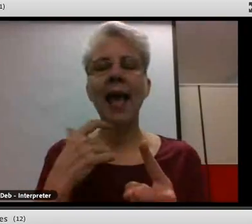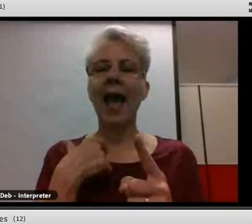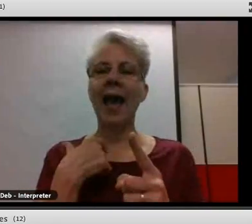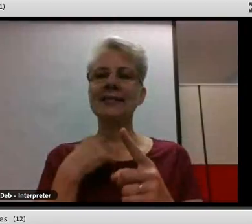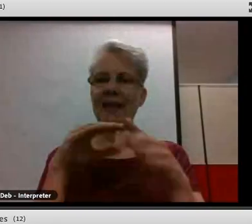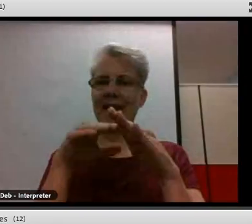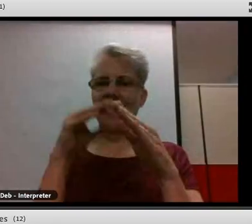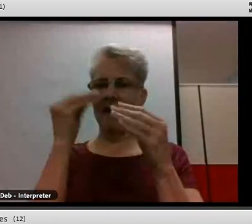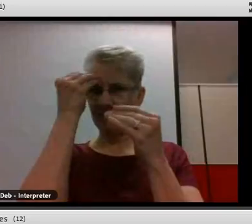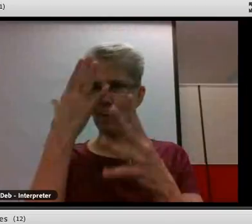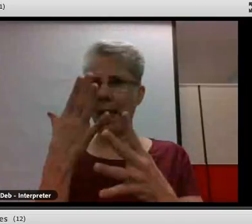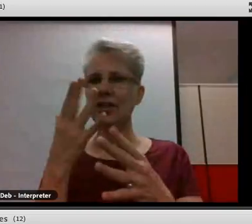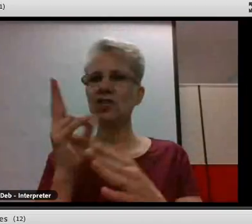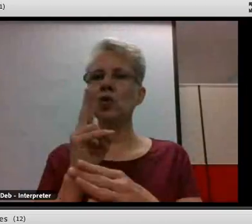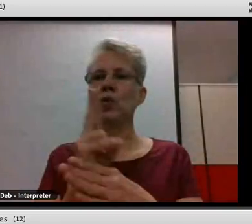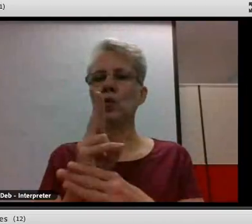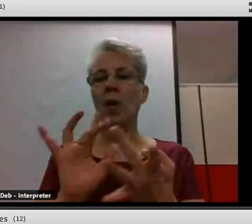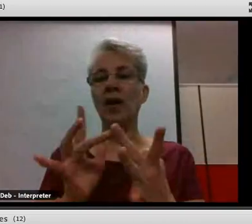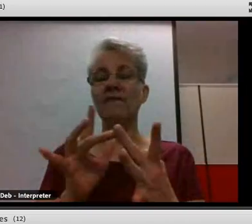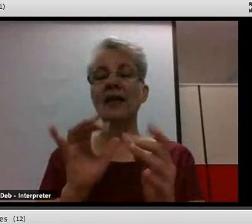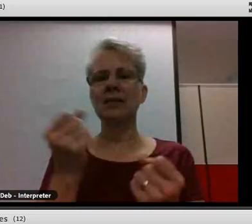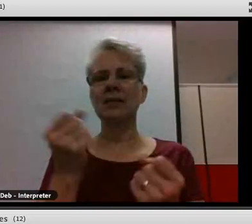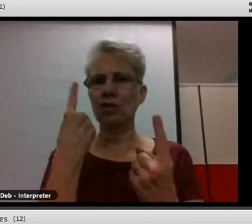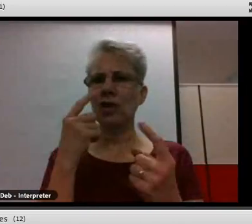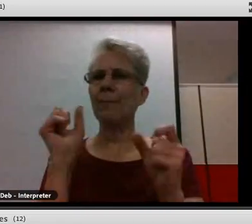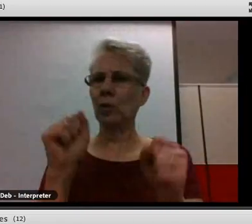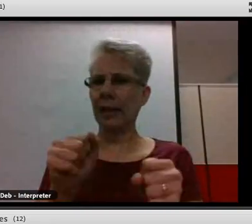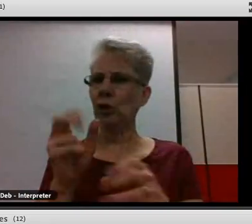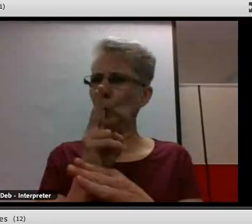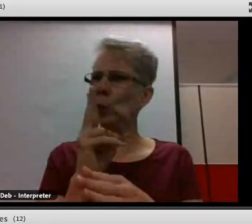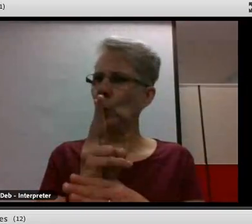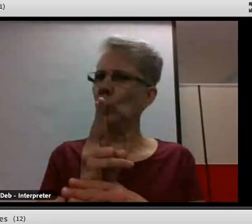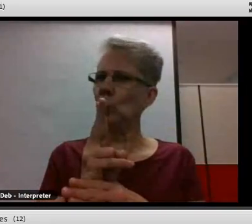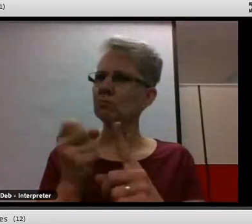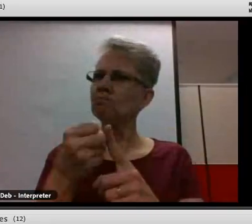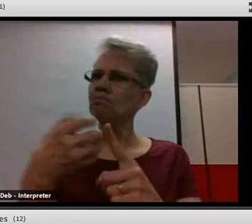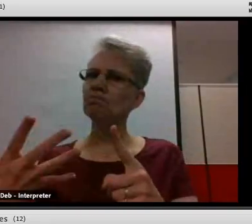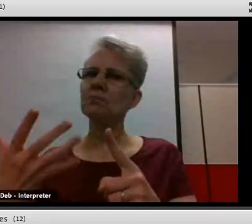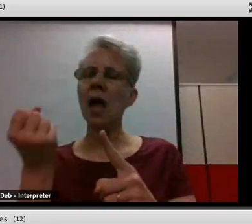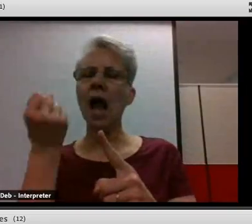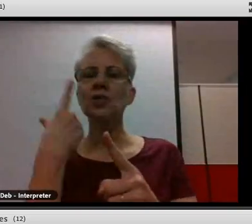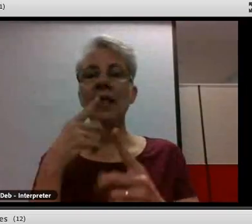And they have a disability. How are you going to instruct them on how to use the library?